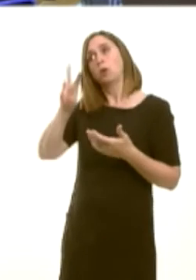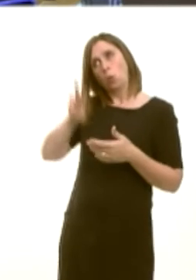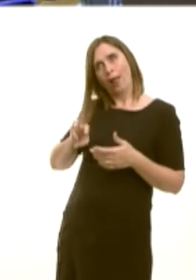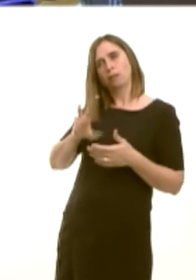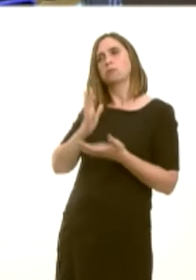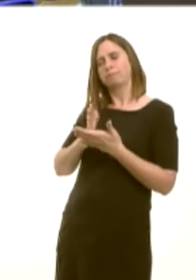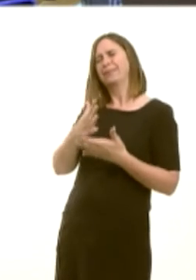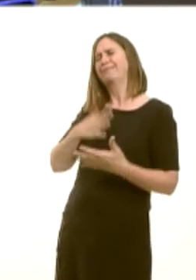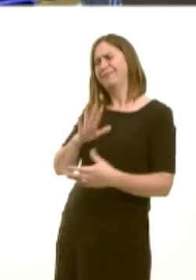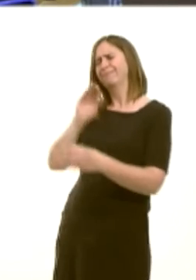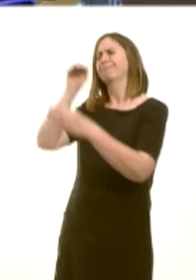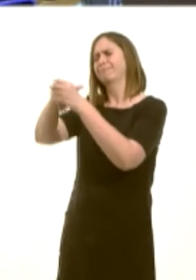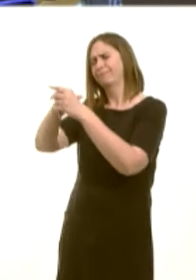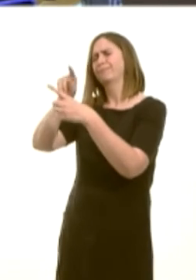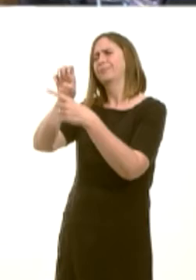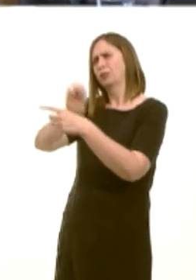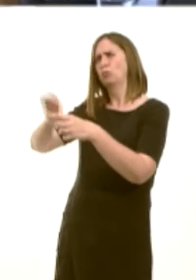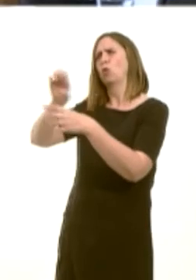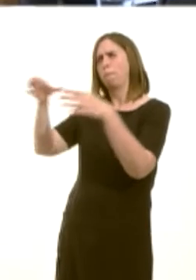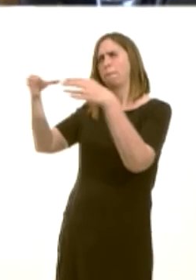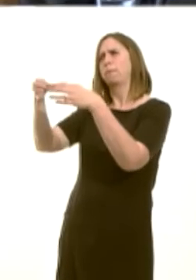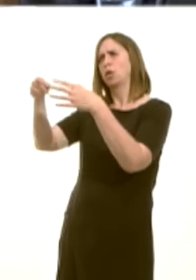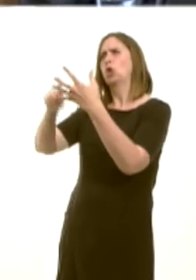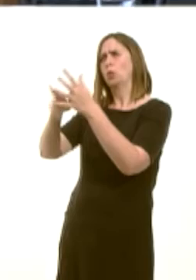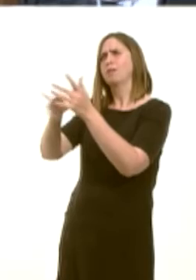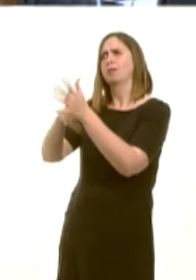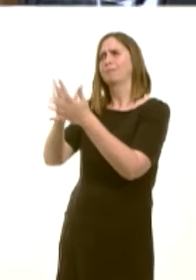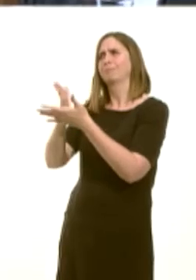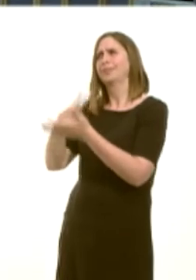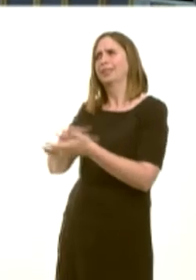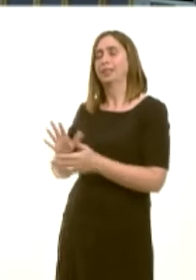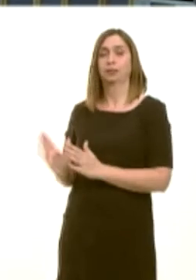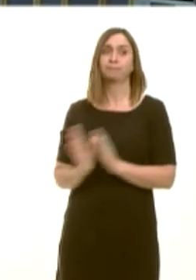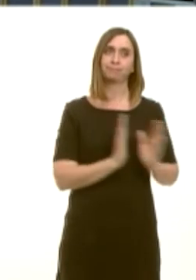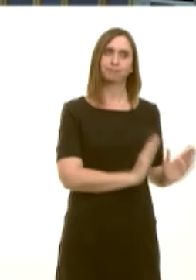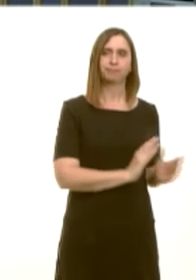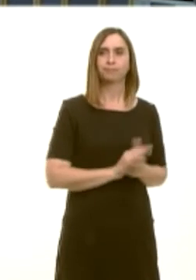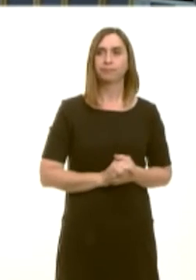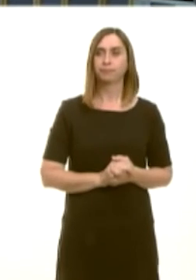of the big market that is the European Union. Mike Hedges: 6. Will the First Minister make